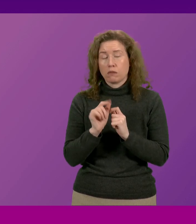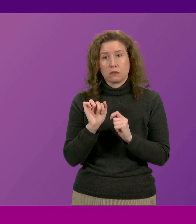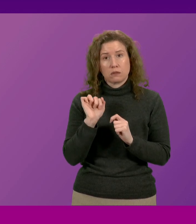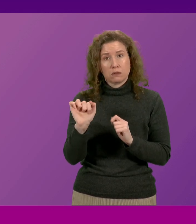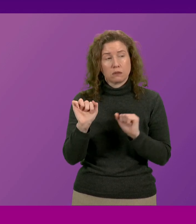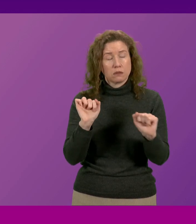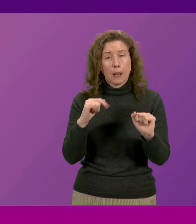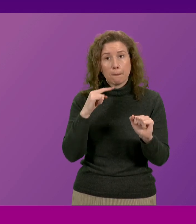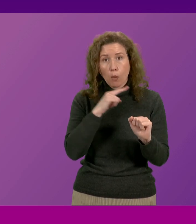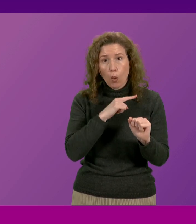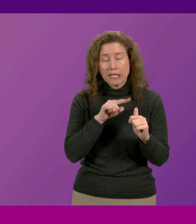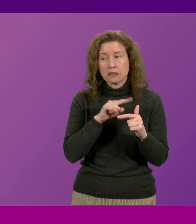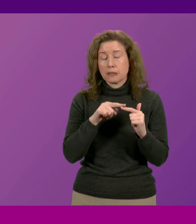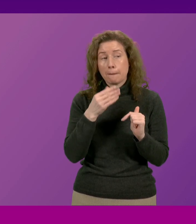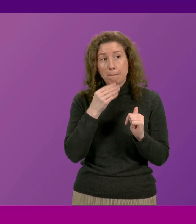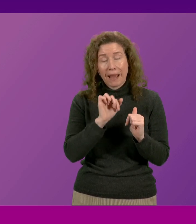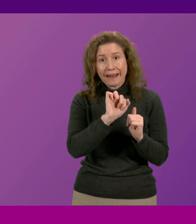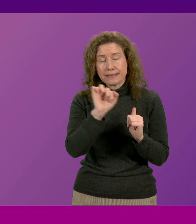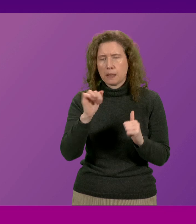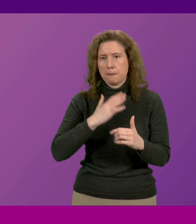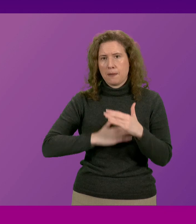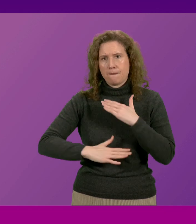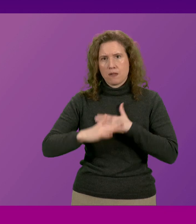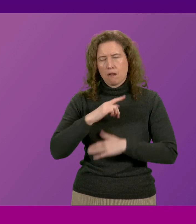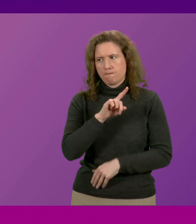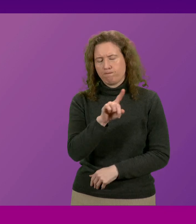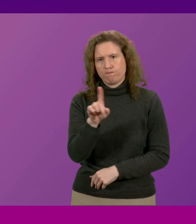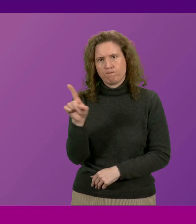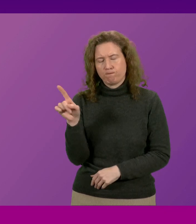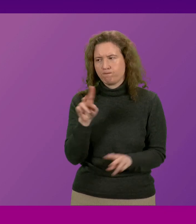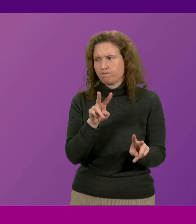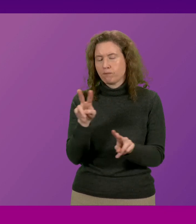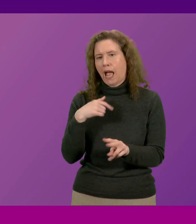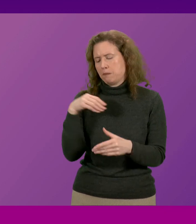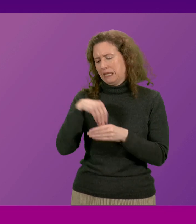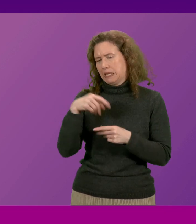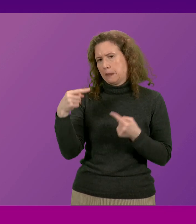of boys and men. Last Thursday afternoon, I took part in a debate in the Parliament